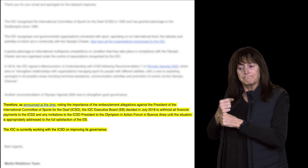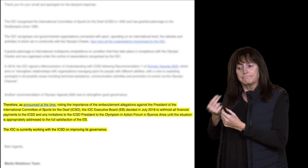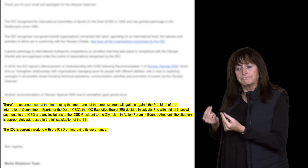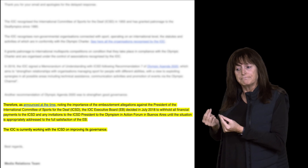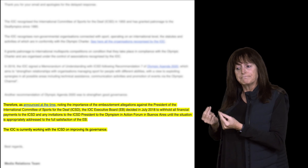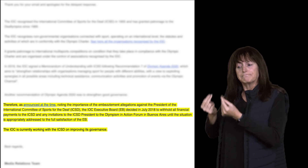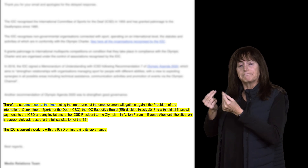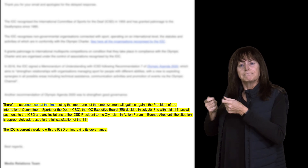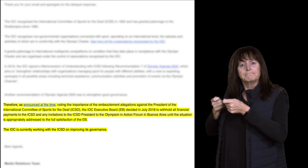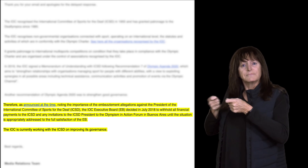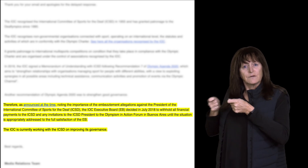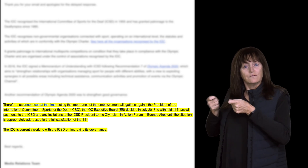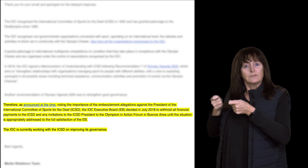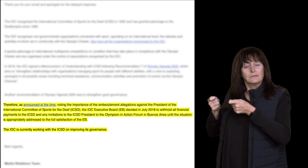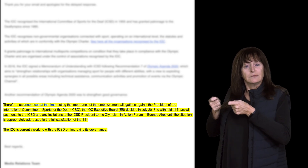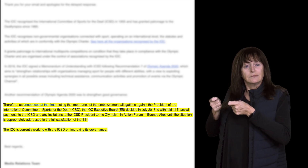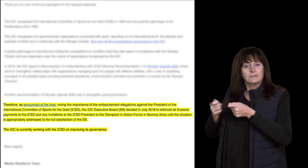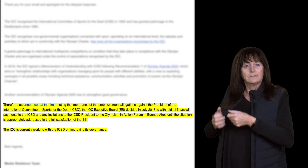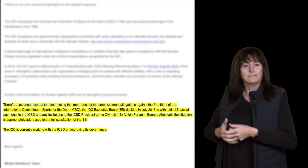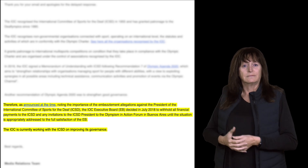on improving its governance."